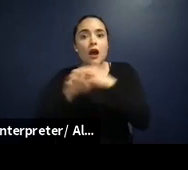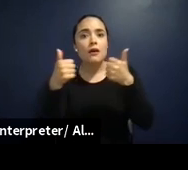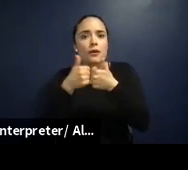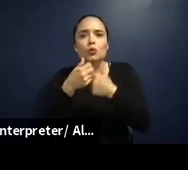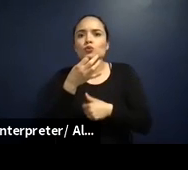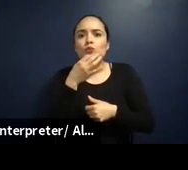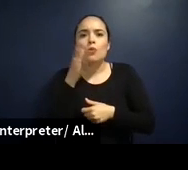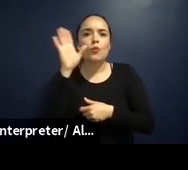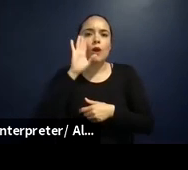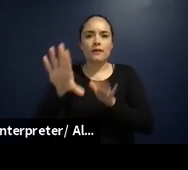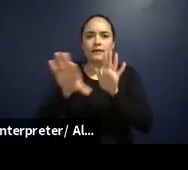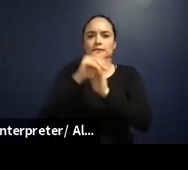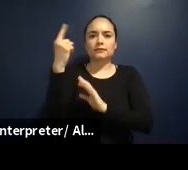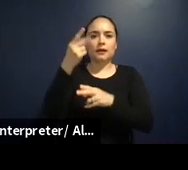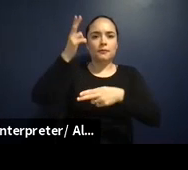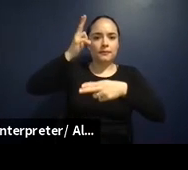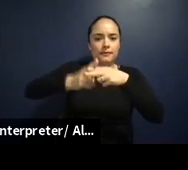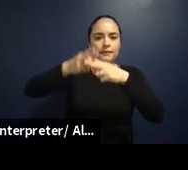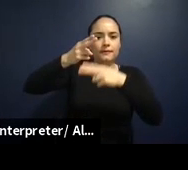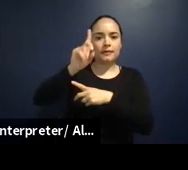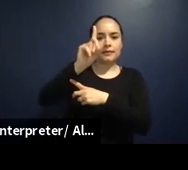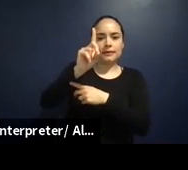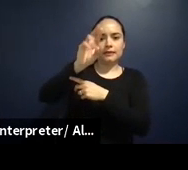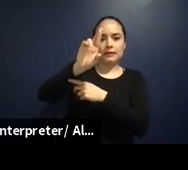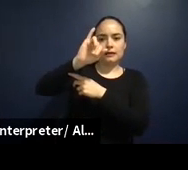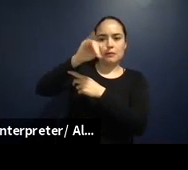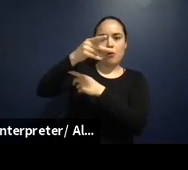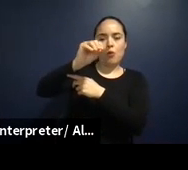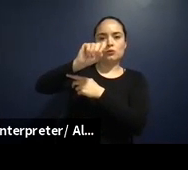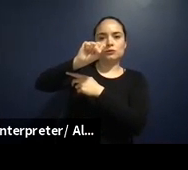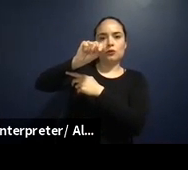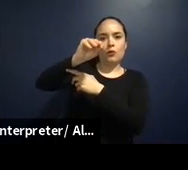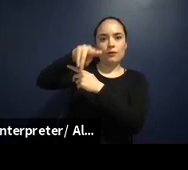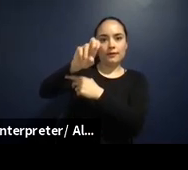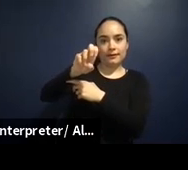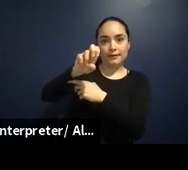dripstones hanging down from ceilings of caves, and growing up from the bottoms of caves, and